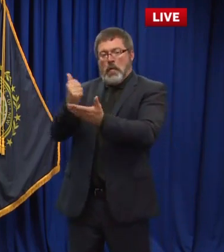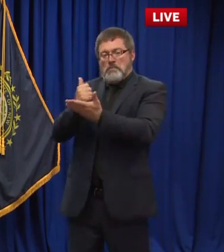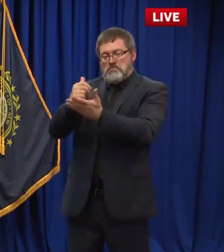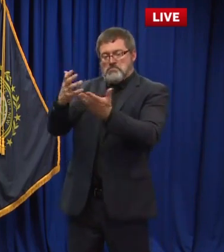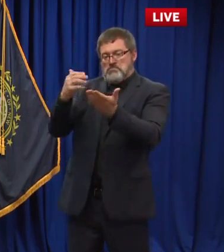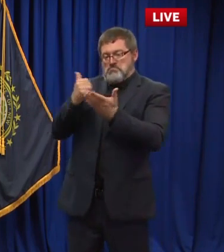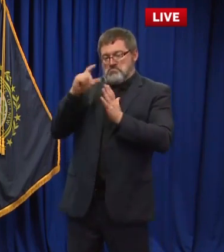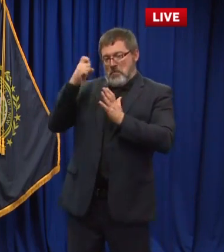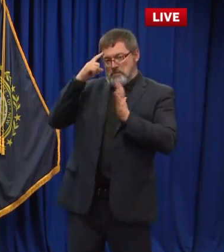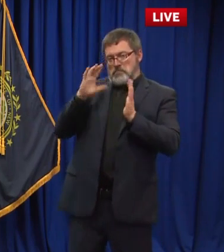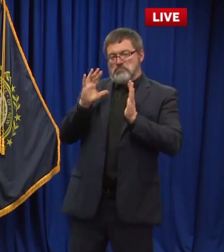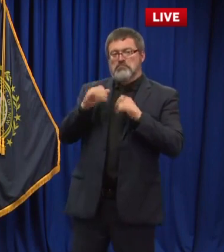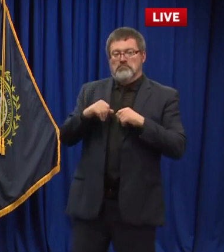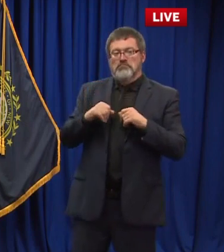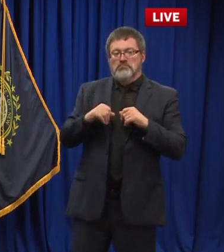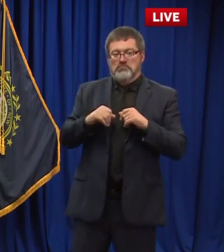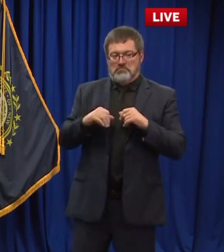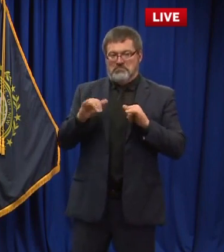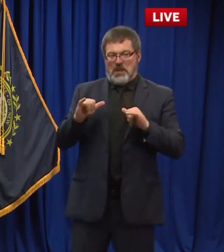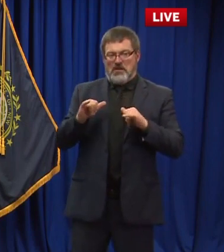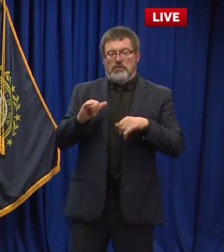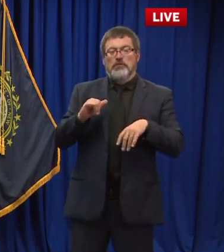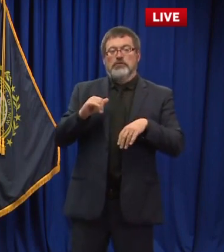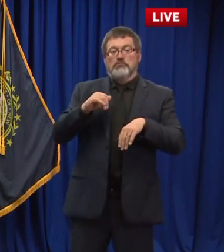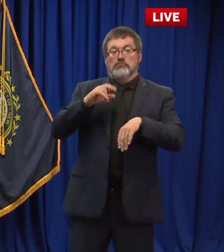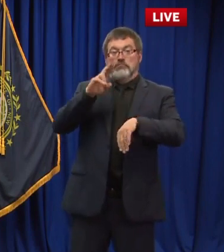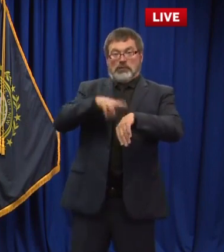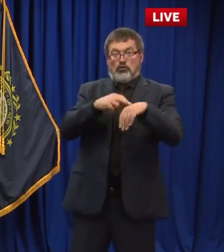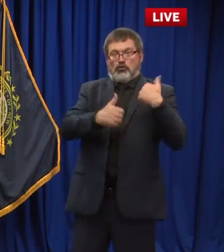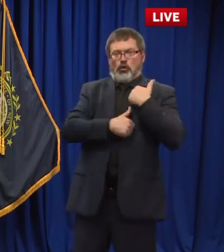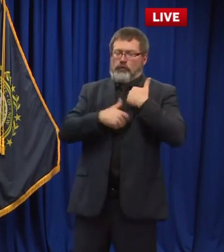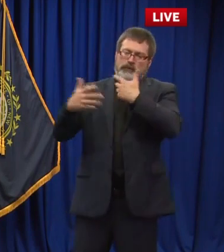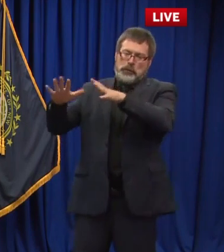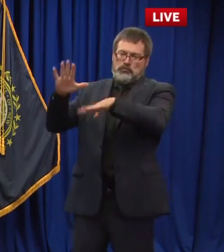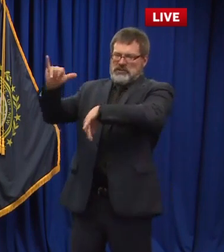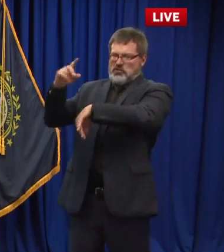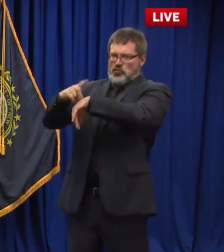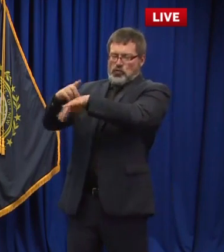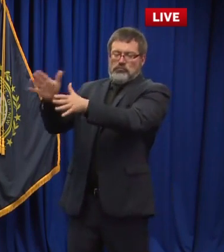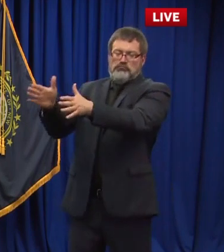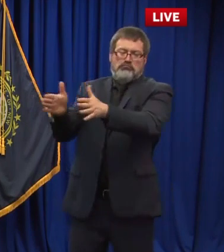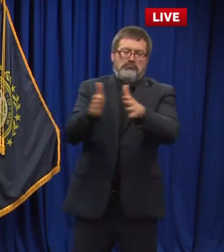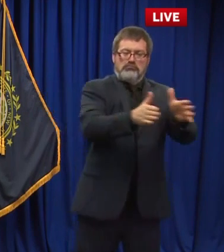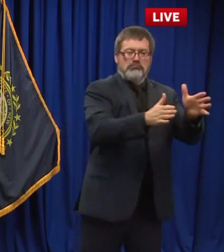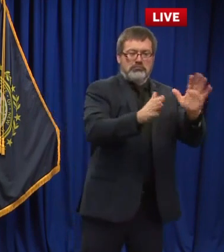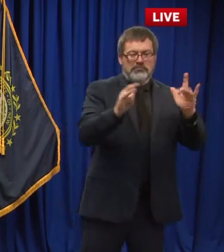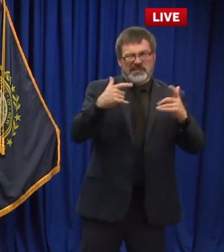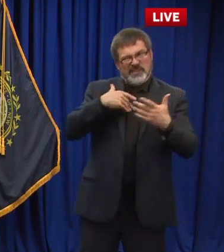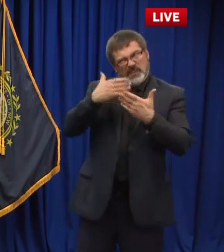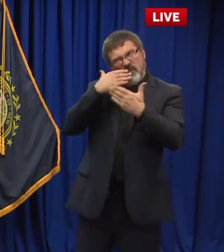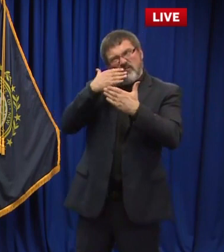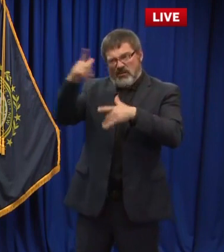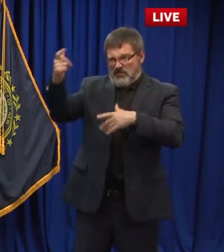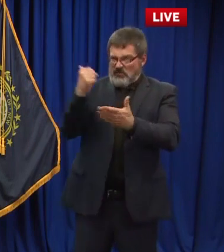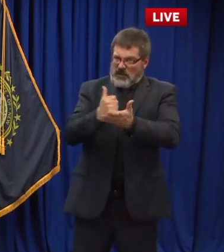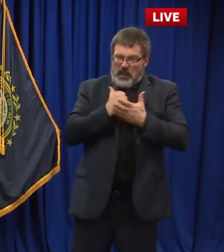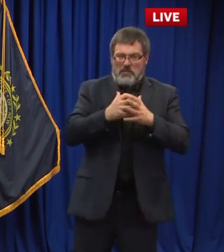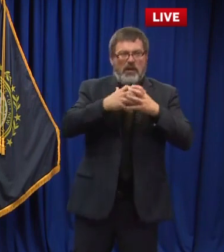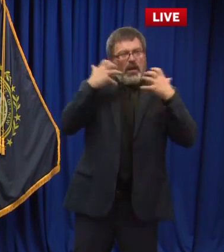WE ARE TRANSITIONING TO A PRIVATE CONTRACTOR TO HELP US MANAGE THAT PROCESS, AND WE ARE IN THAT PROCESS NOW.